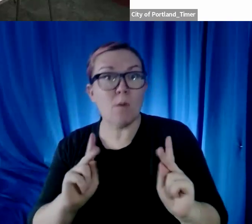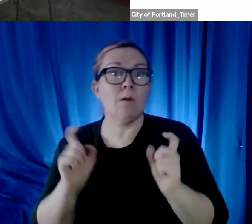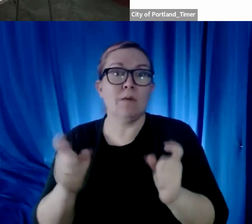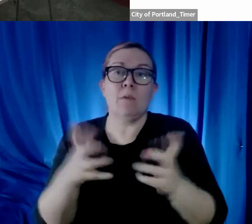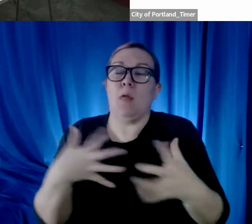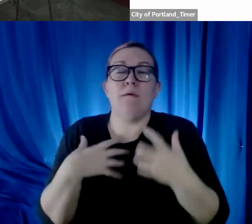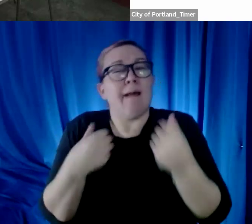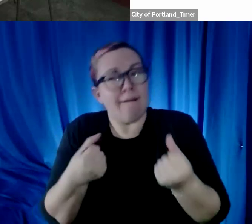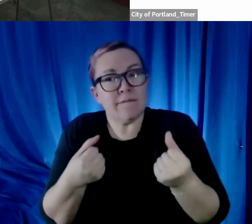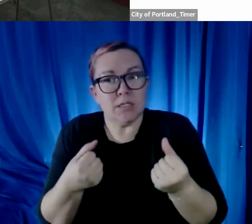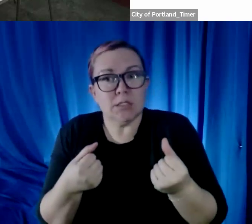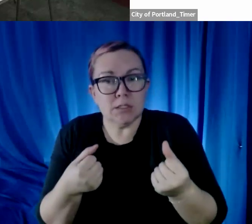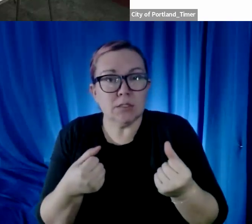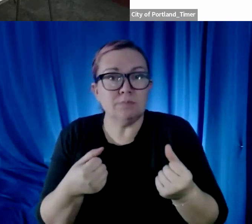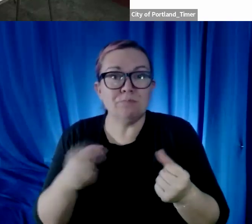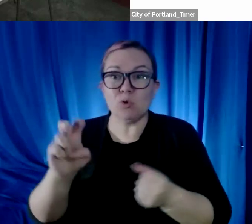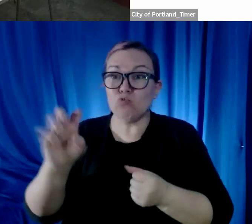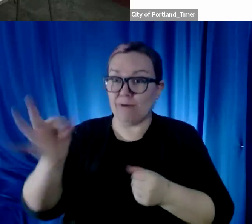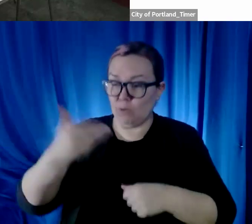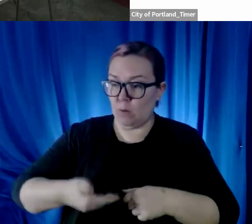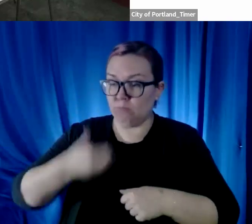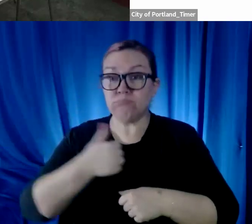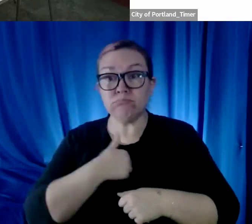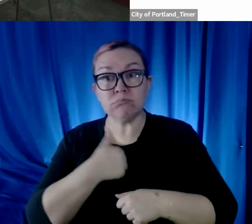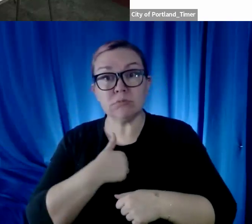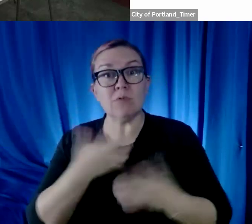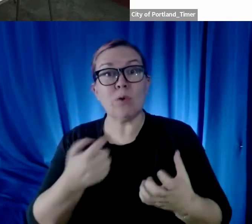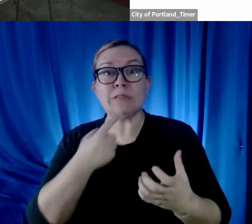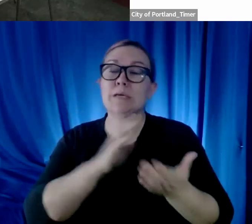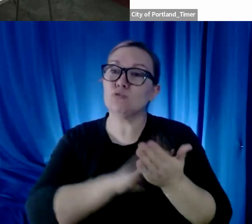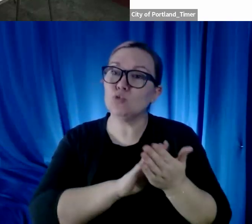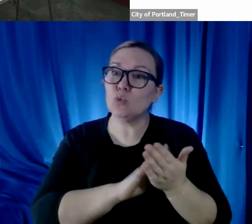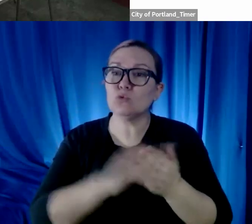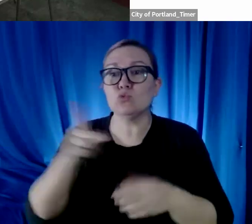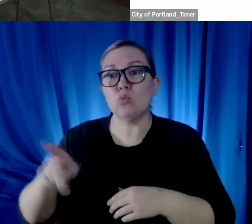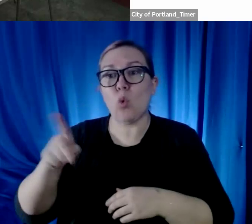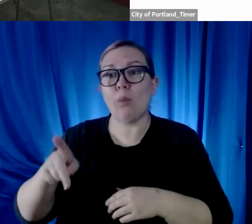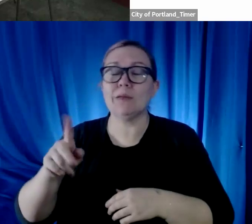As a referee. I want to say kudos to Portland's Park and Rec.